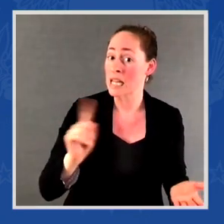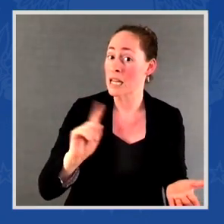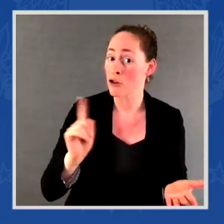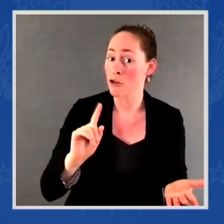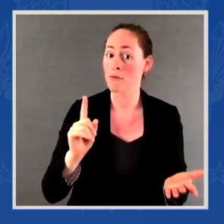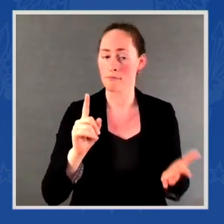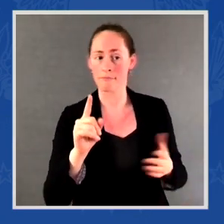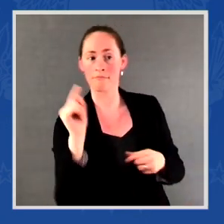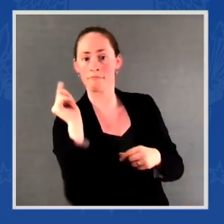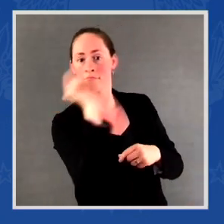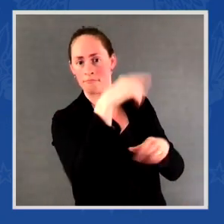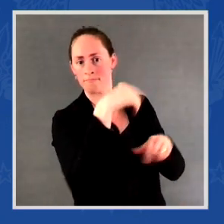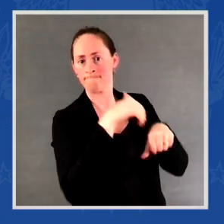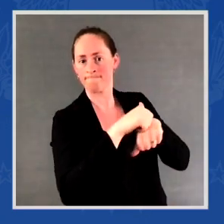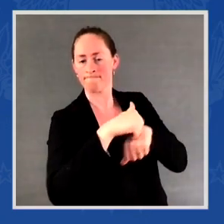and then with NATO and then with the EU.